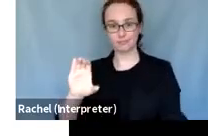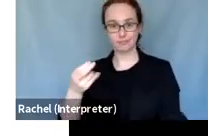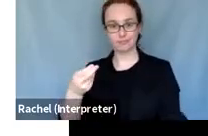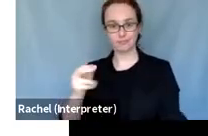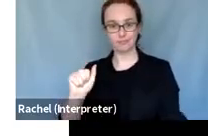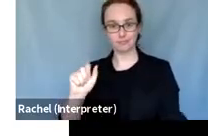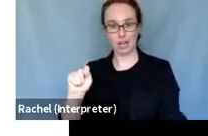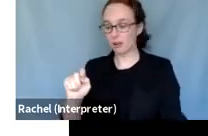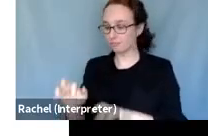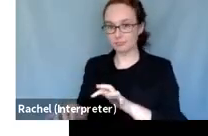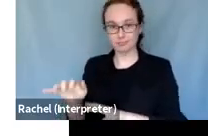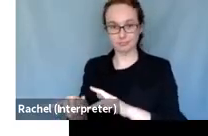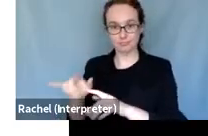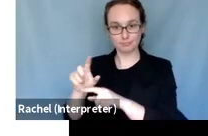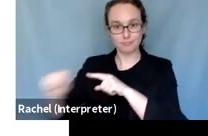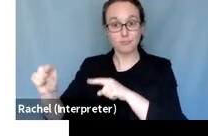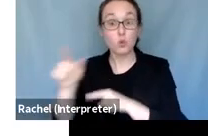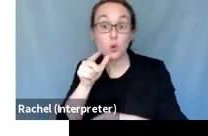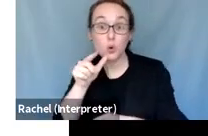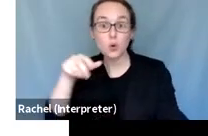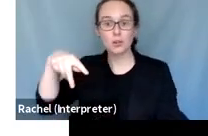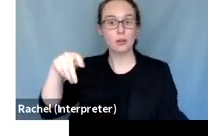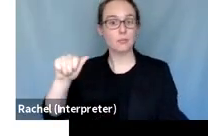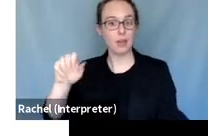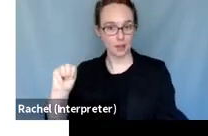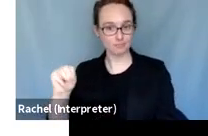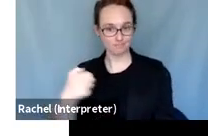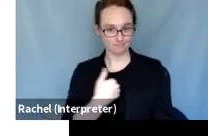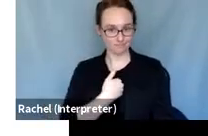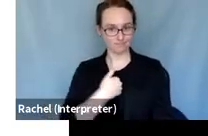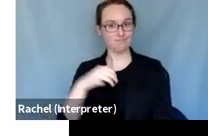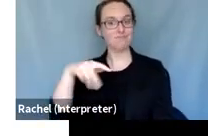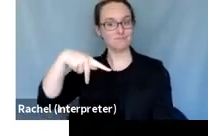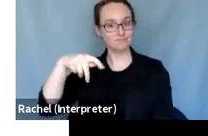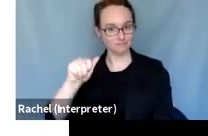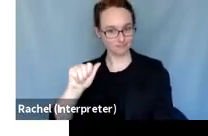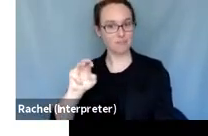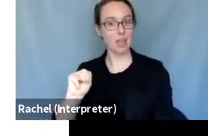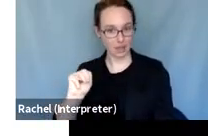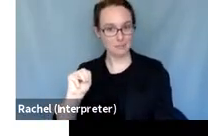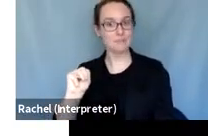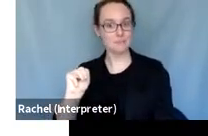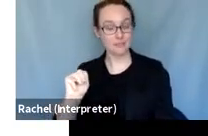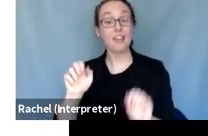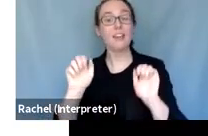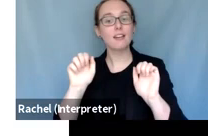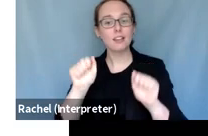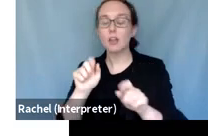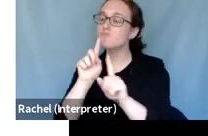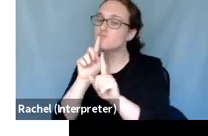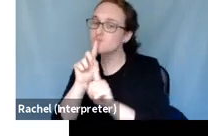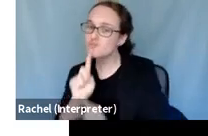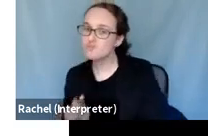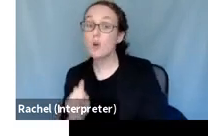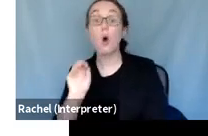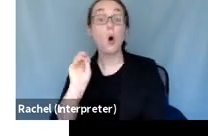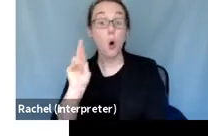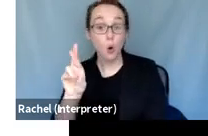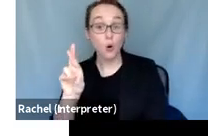Pam Tibbet: I will be answering the chat questions during today's presentation or I will follow up with you via email later today or tomorrow.